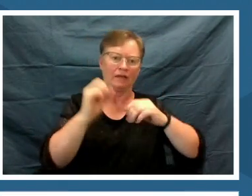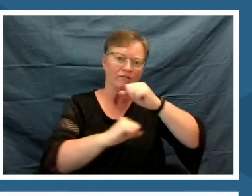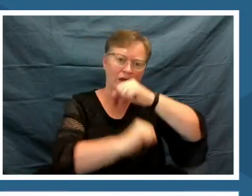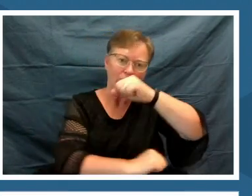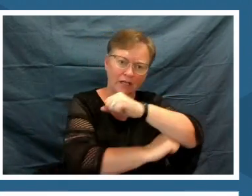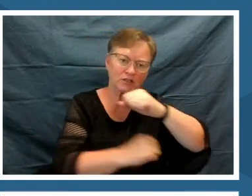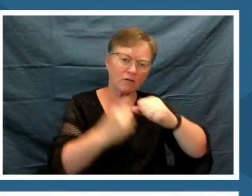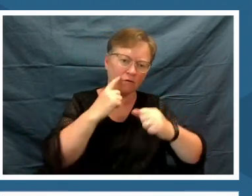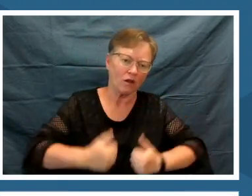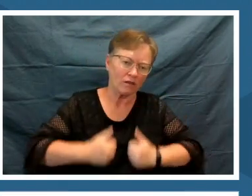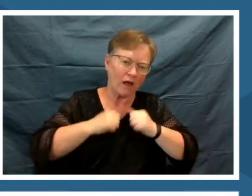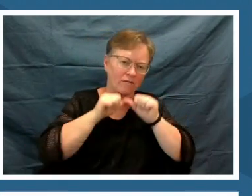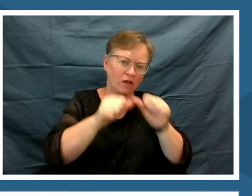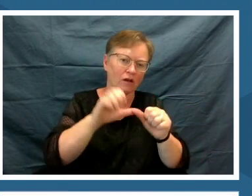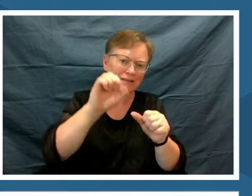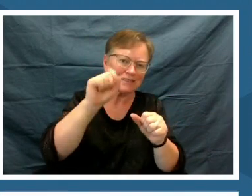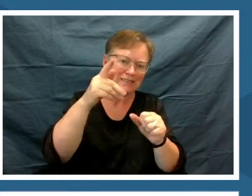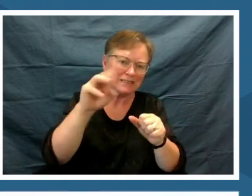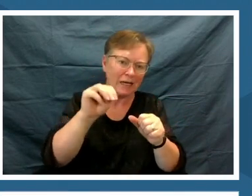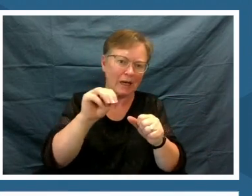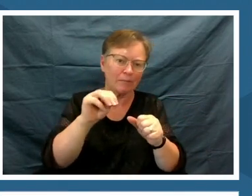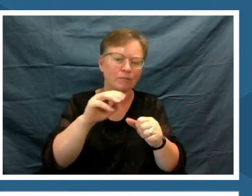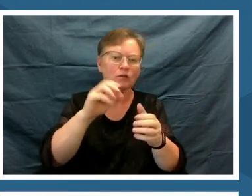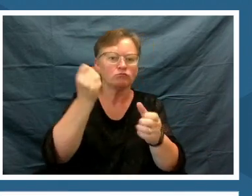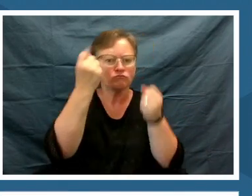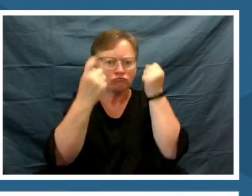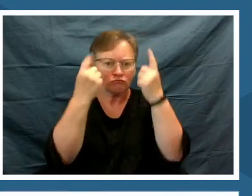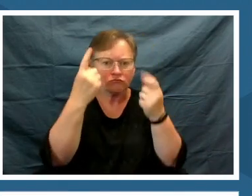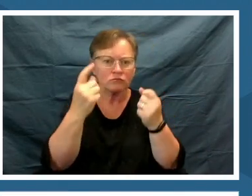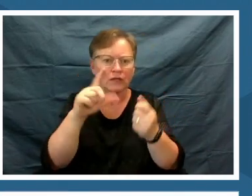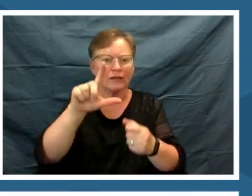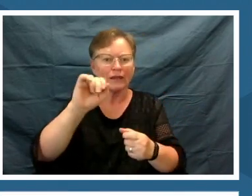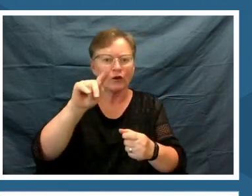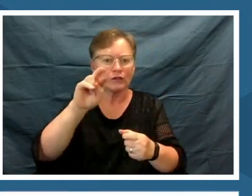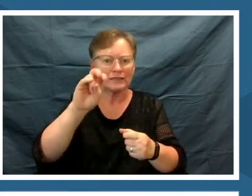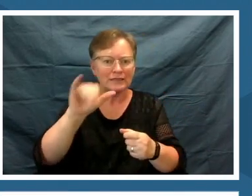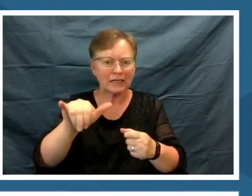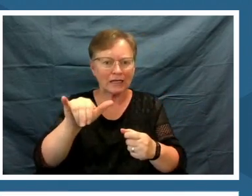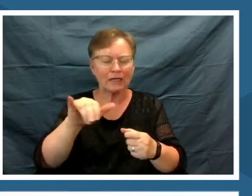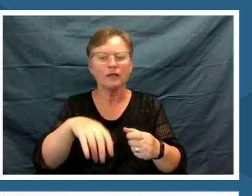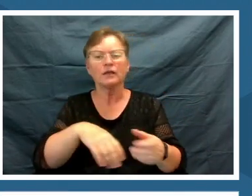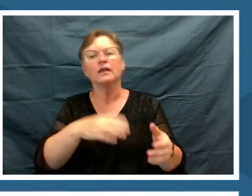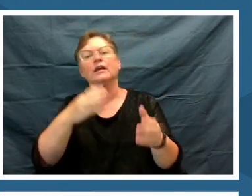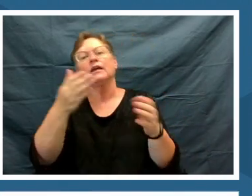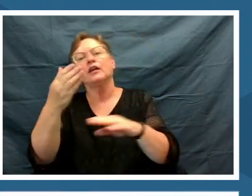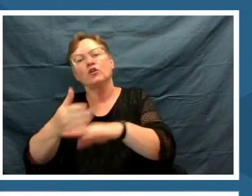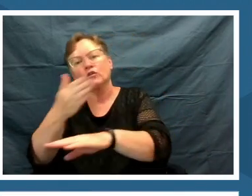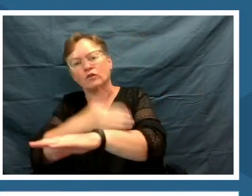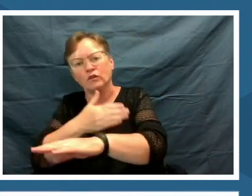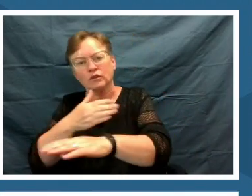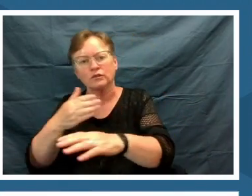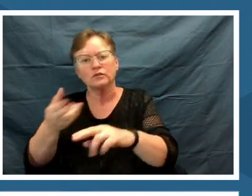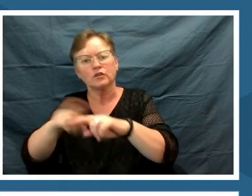preparing the future stem workforce and increasing diversity equity and